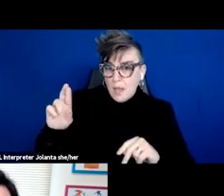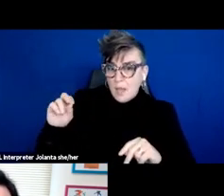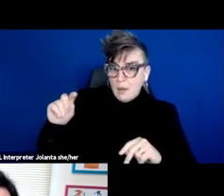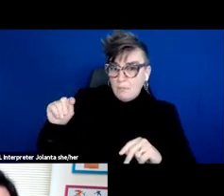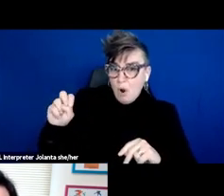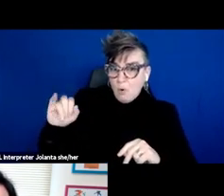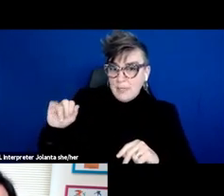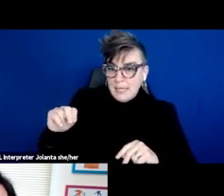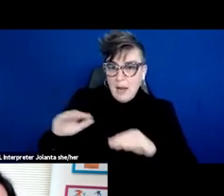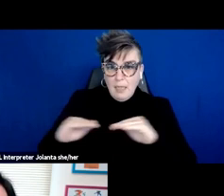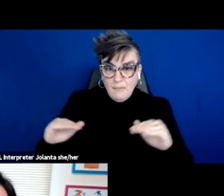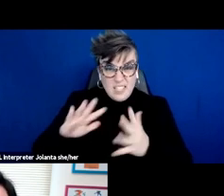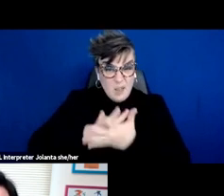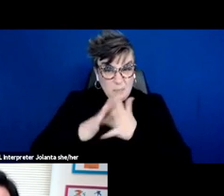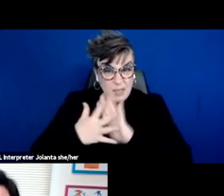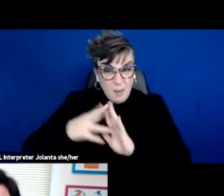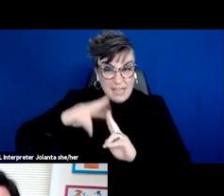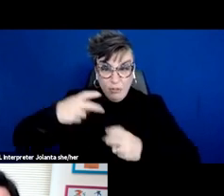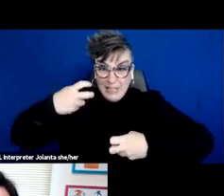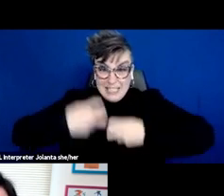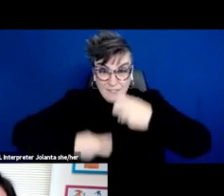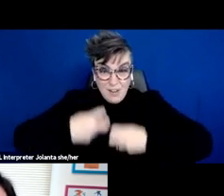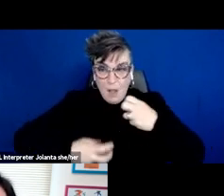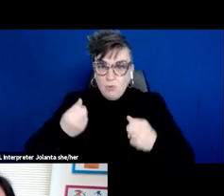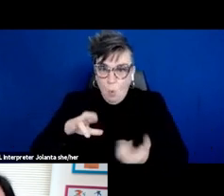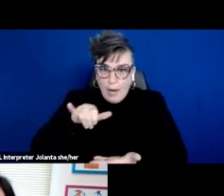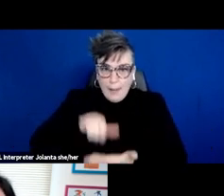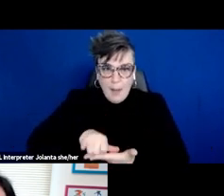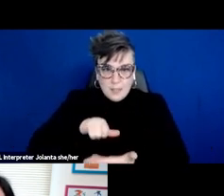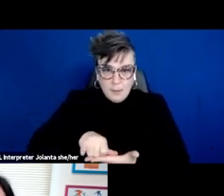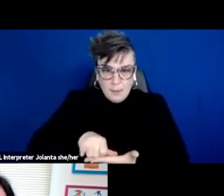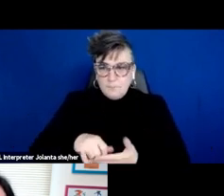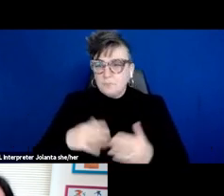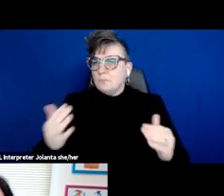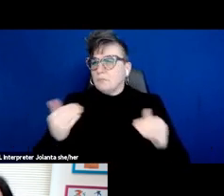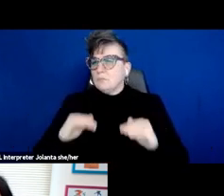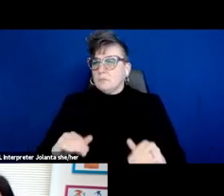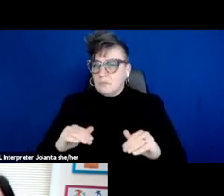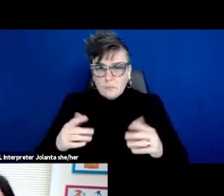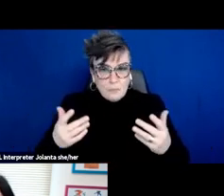not impossible for certain women. A lack of exam tables is really problematic. Some research